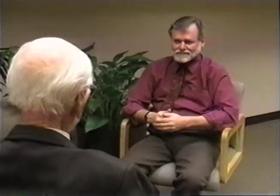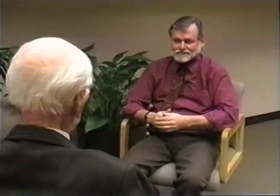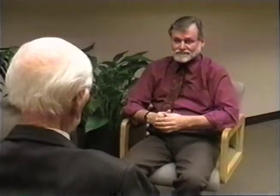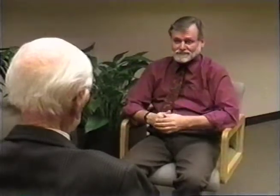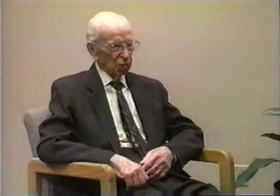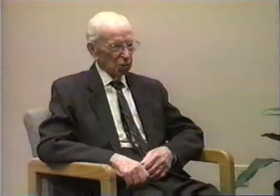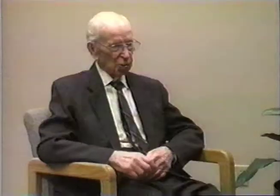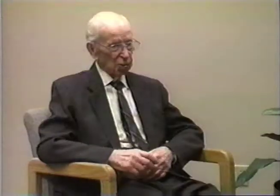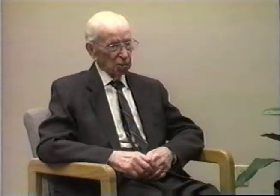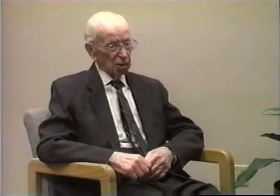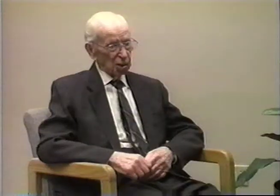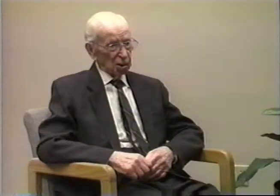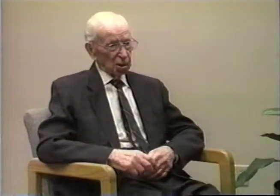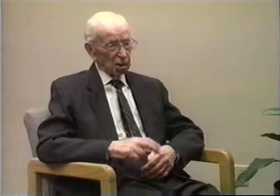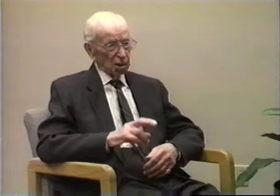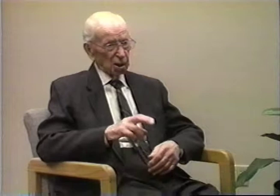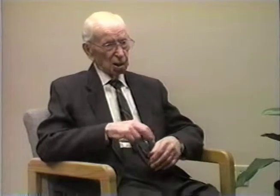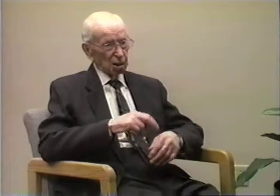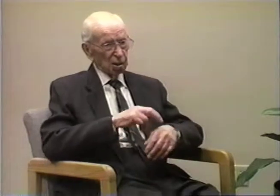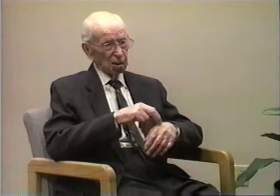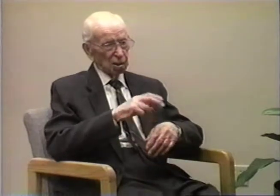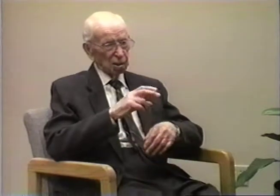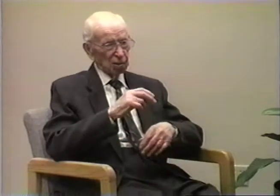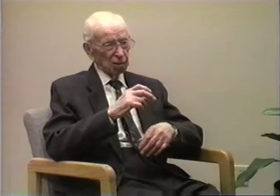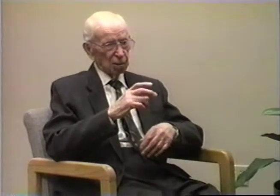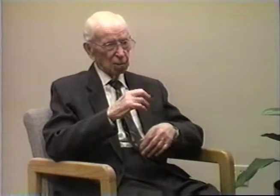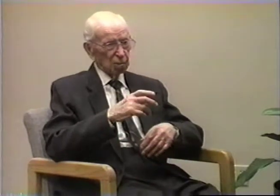at both the state and national level?